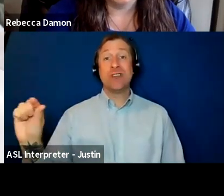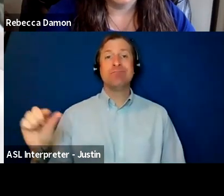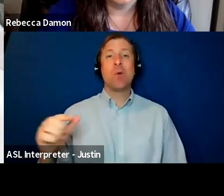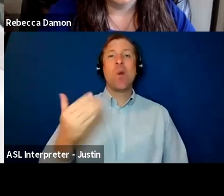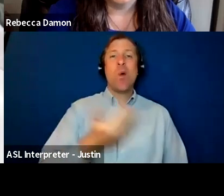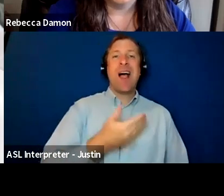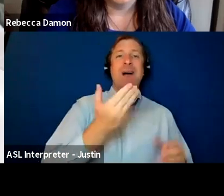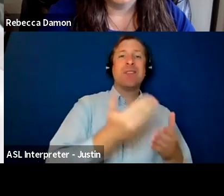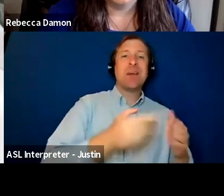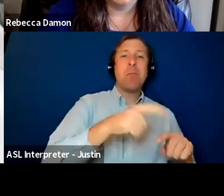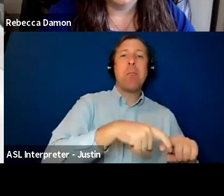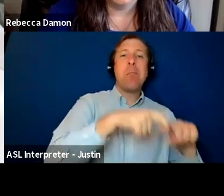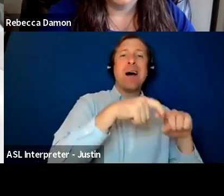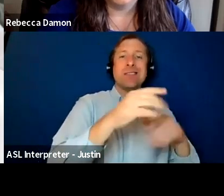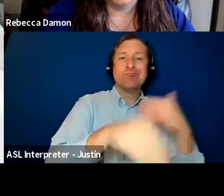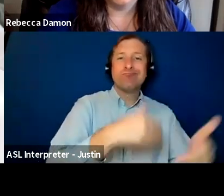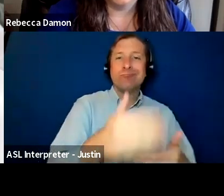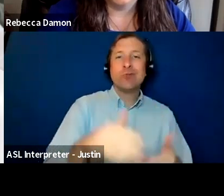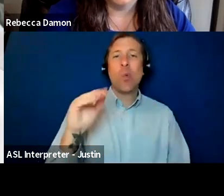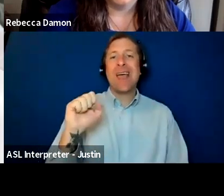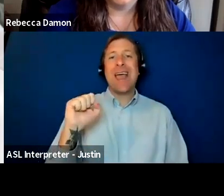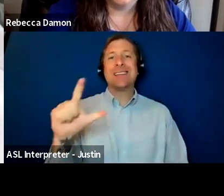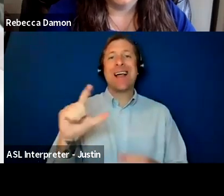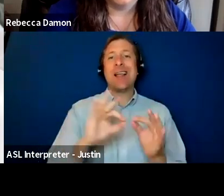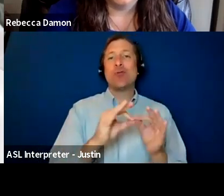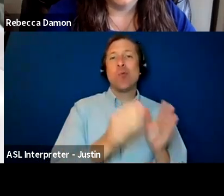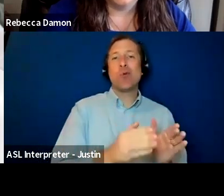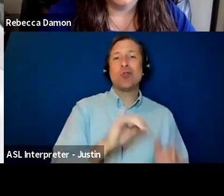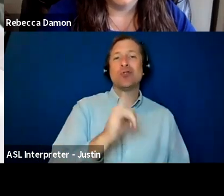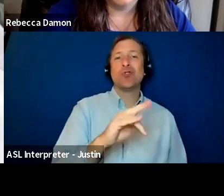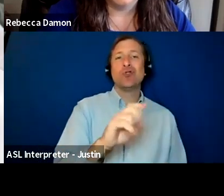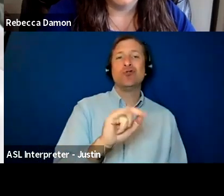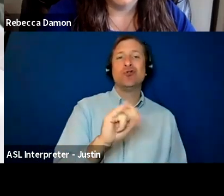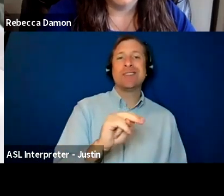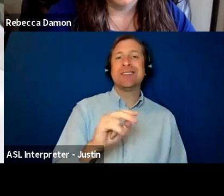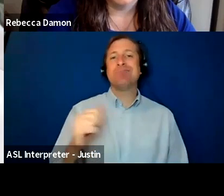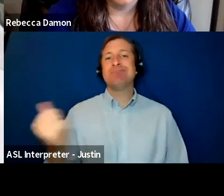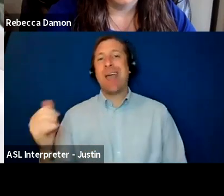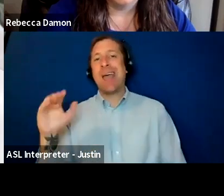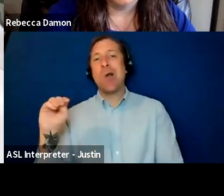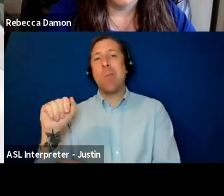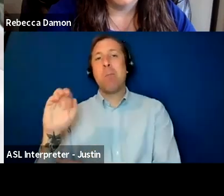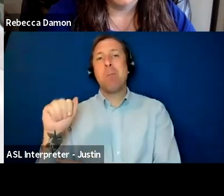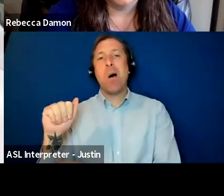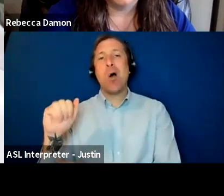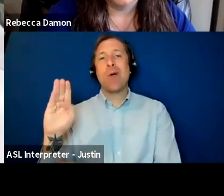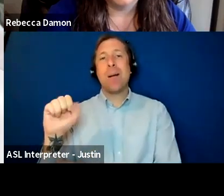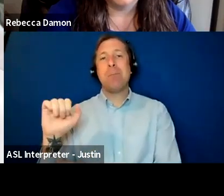Justin Maurer and Mara Bassani-Santamaria can trade off to ensure we have consistent interpretation